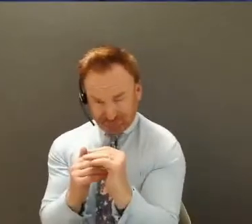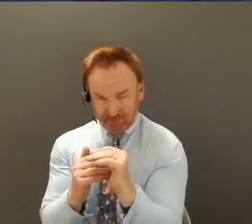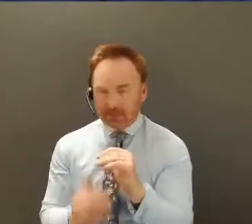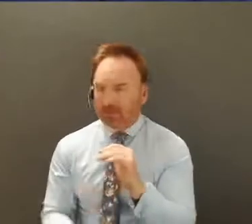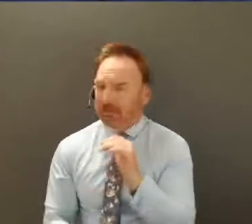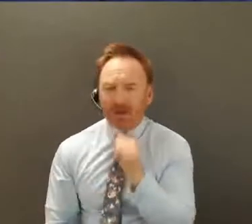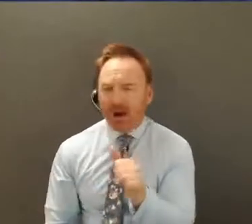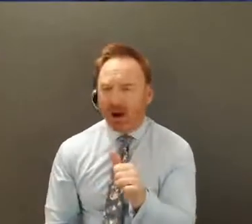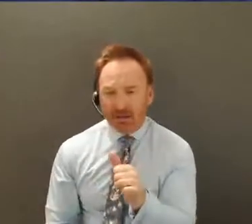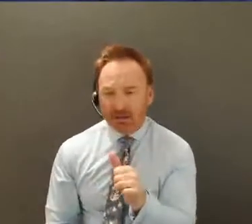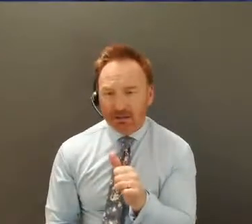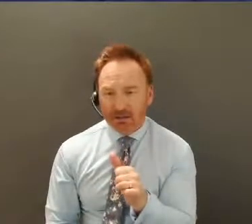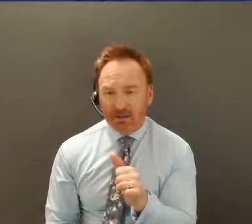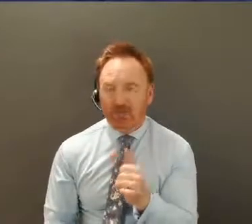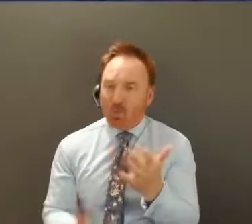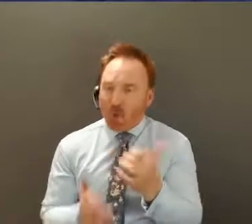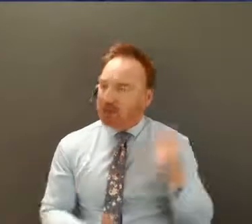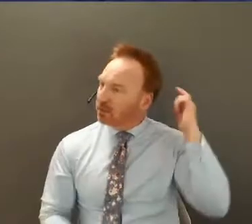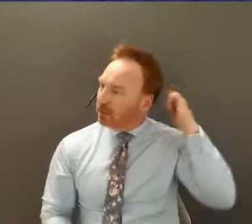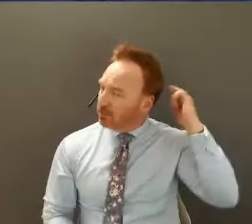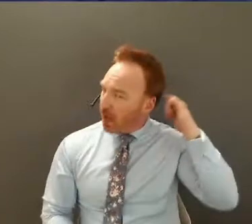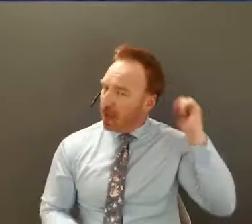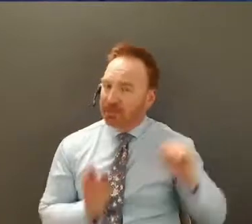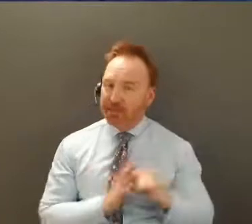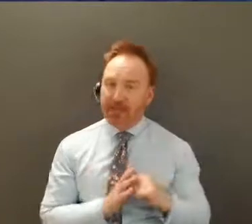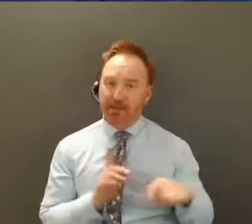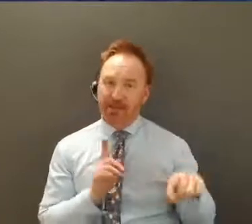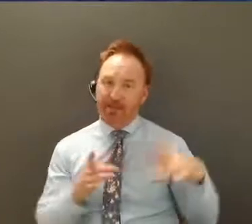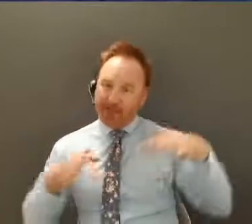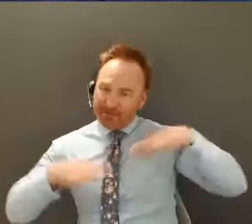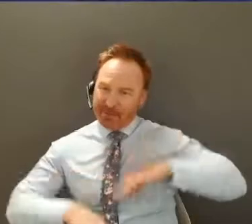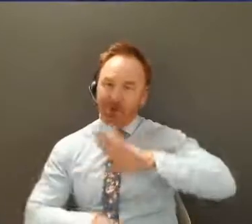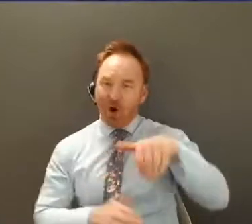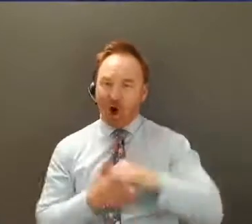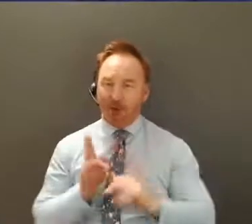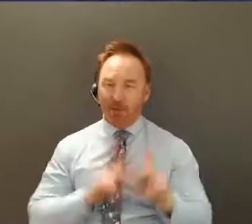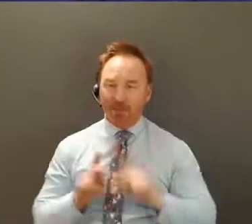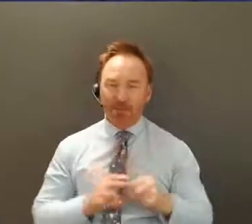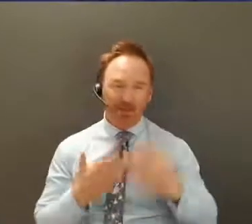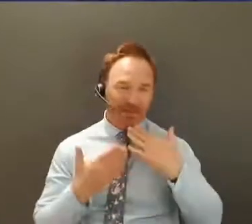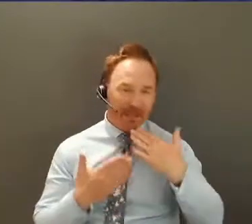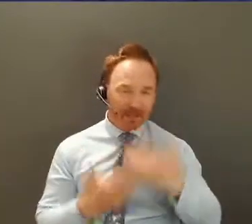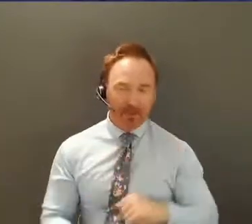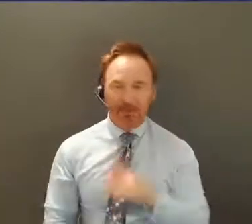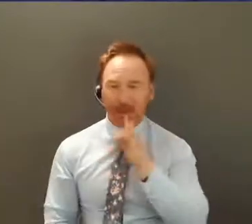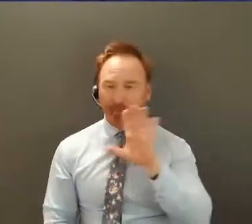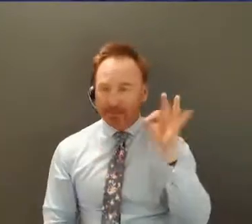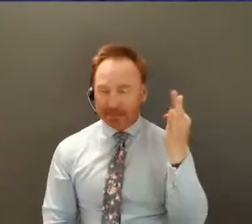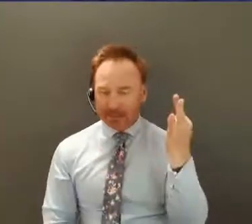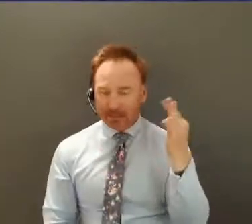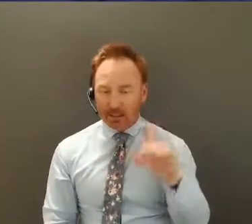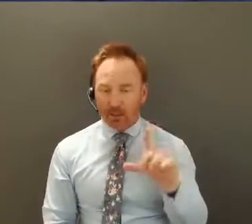I agree with everything the premier said and I think if one takes a position like this one